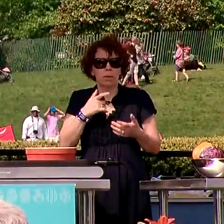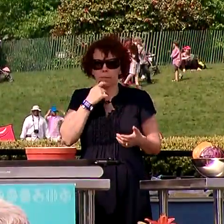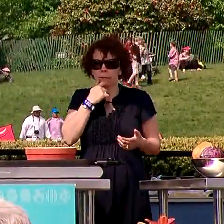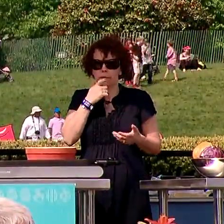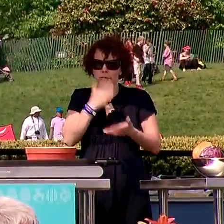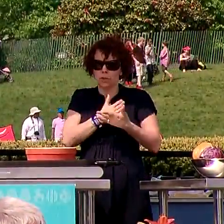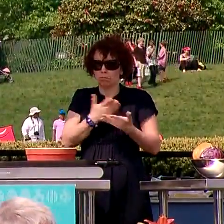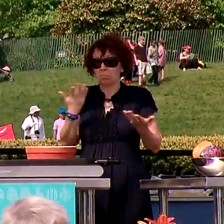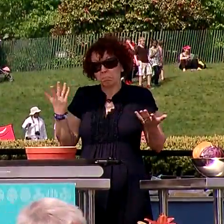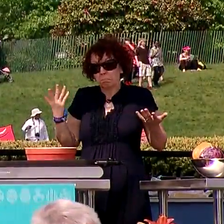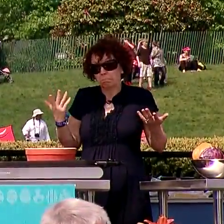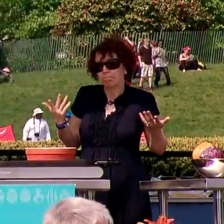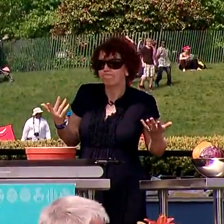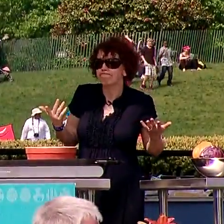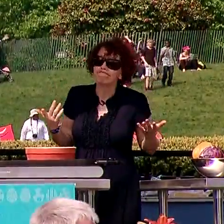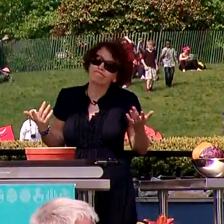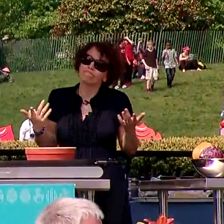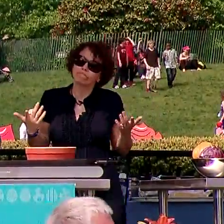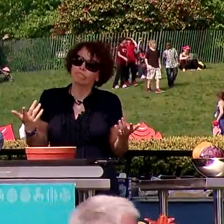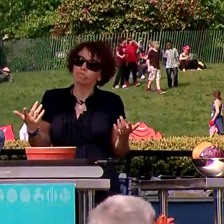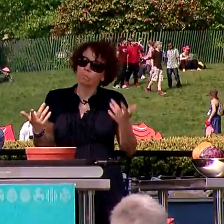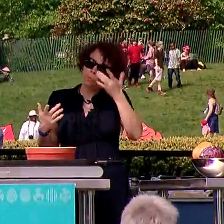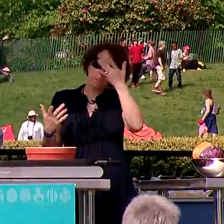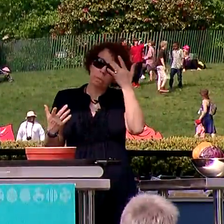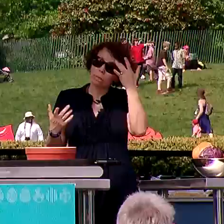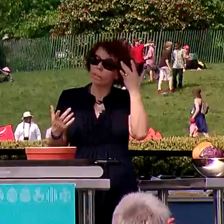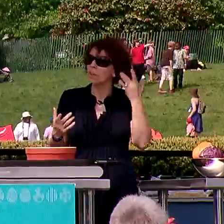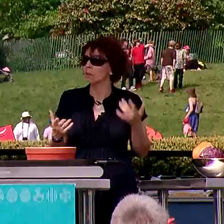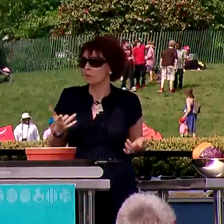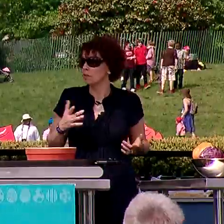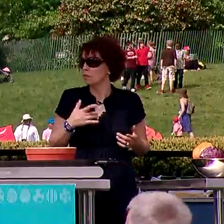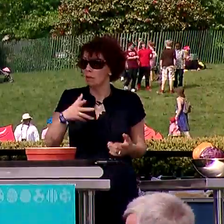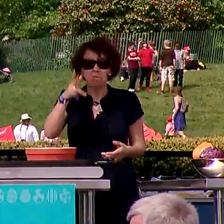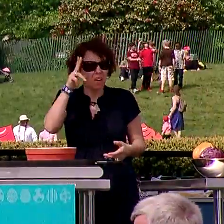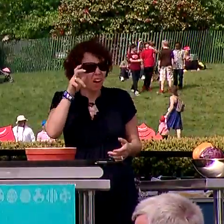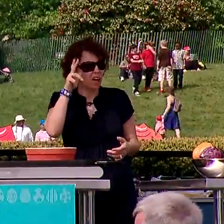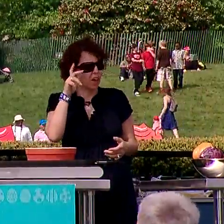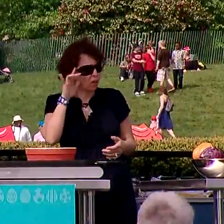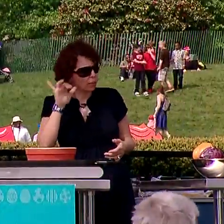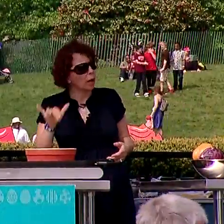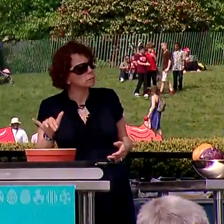All right. So I hear something.